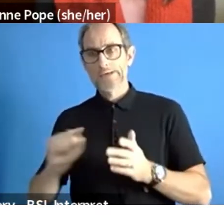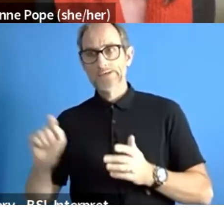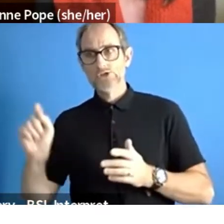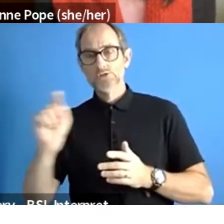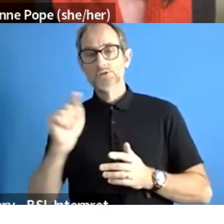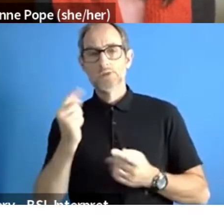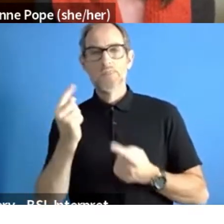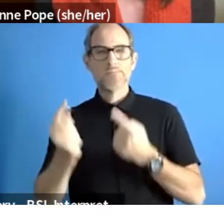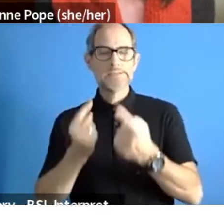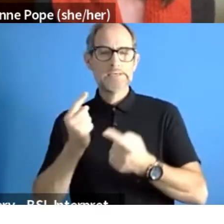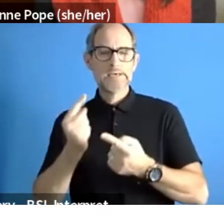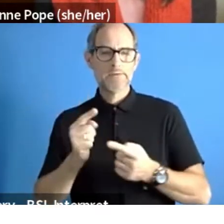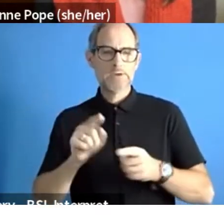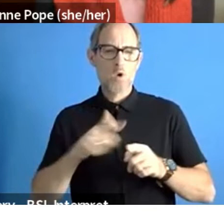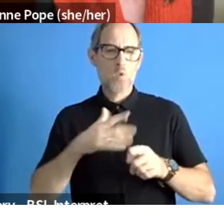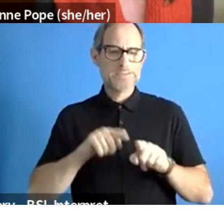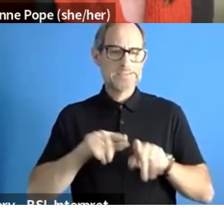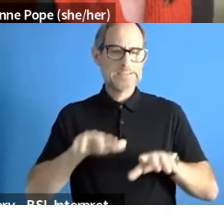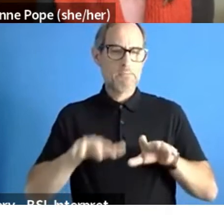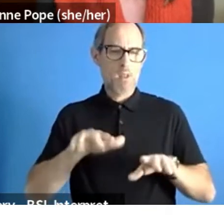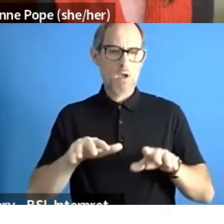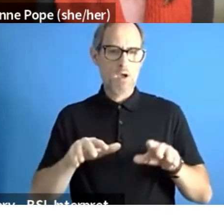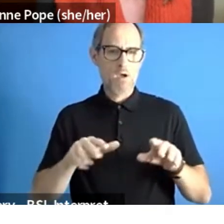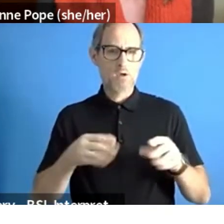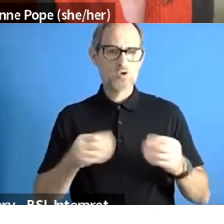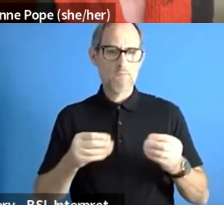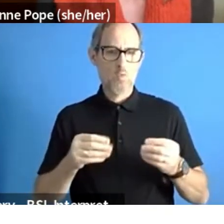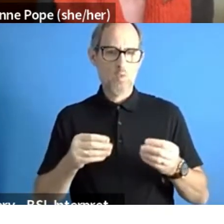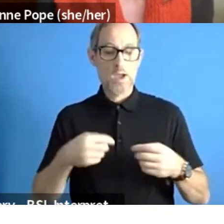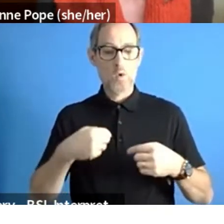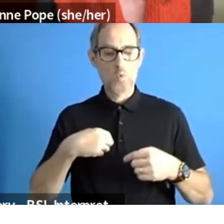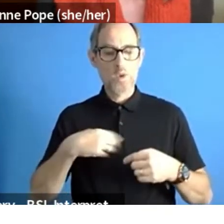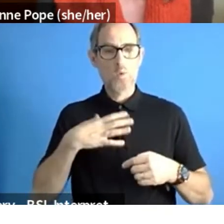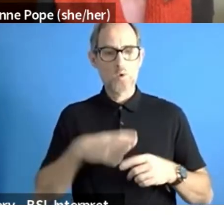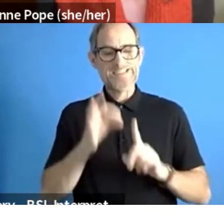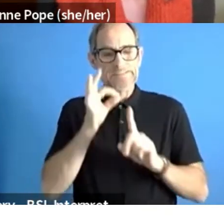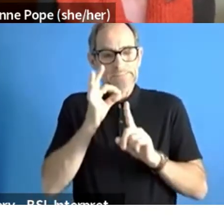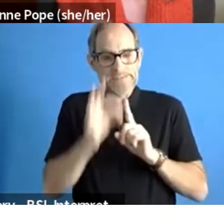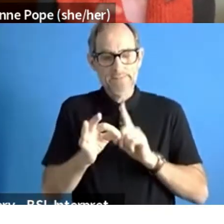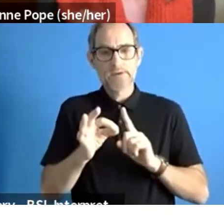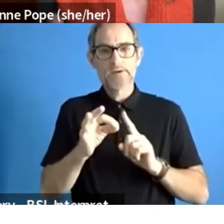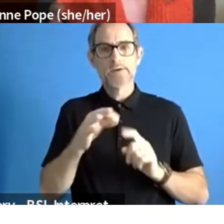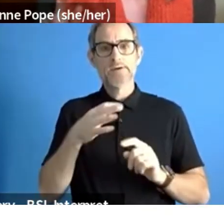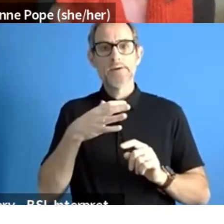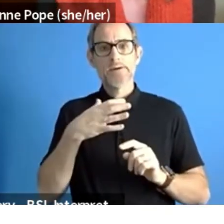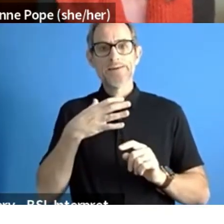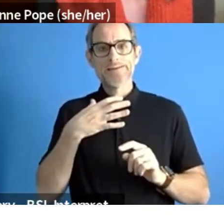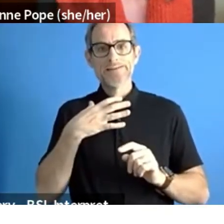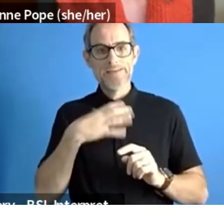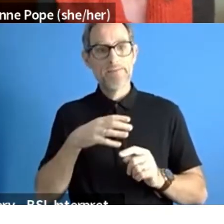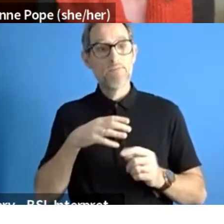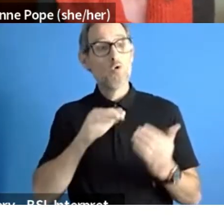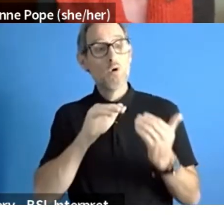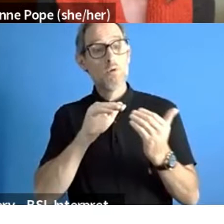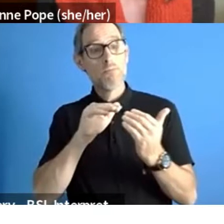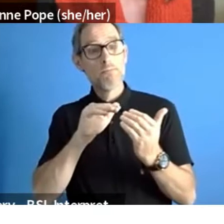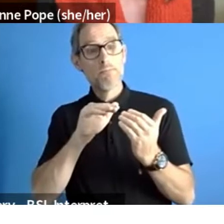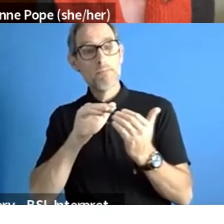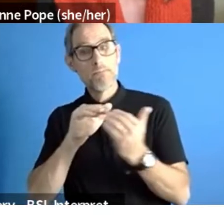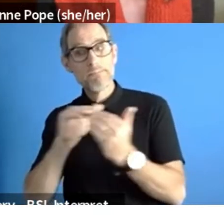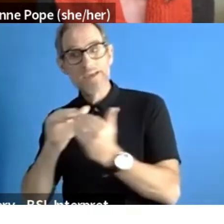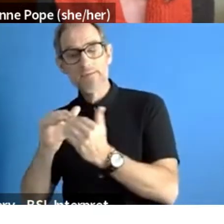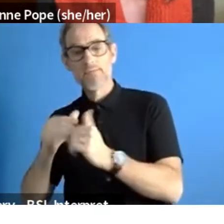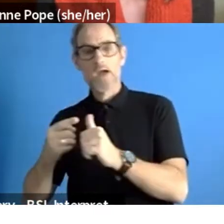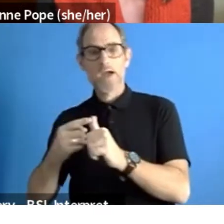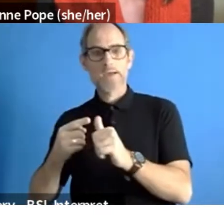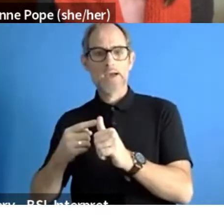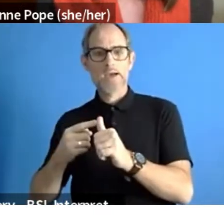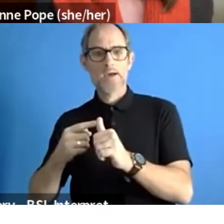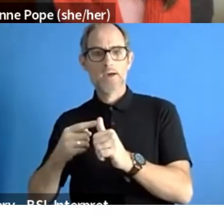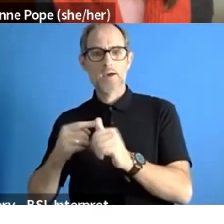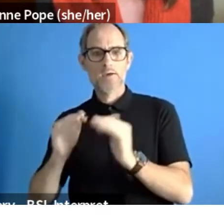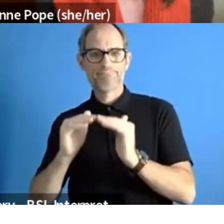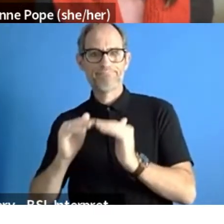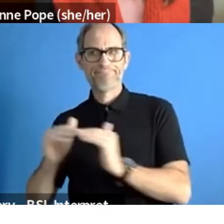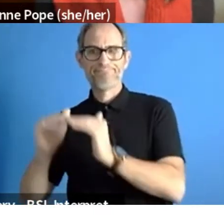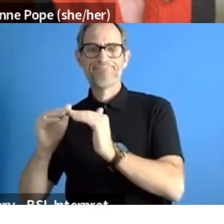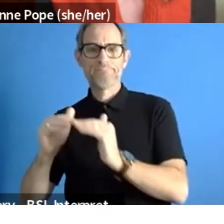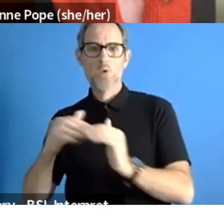might be looking for something different is that we were specifically